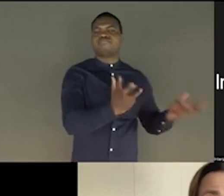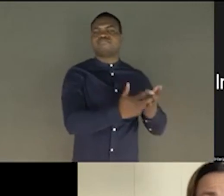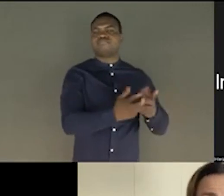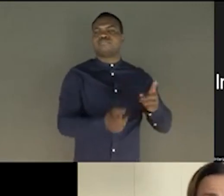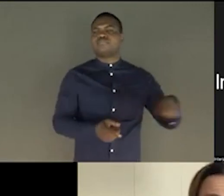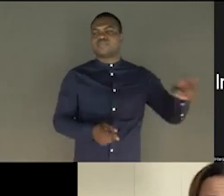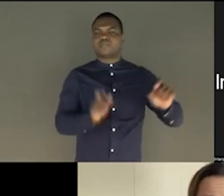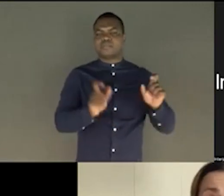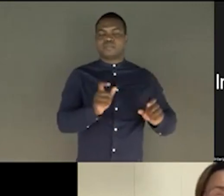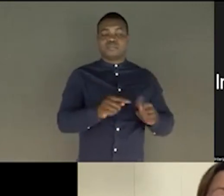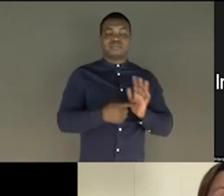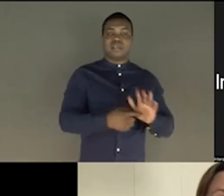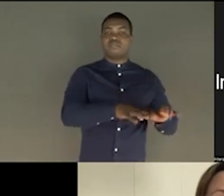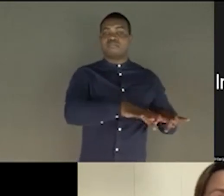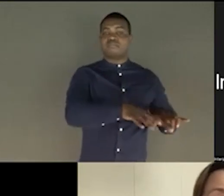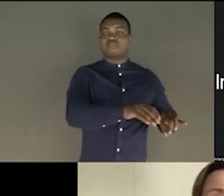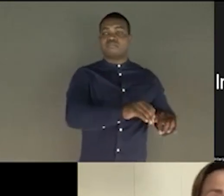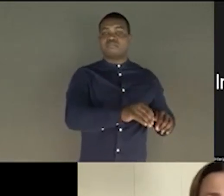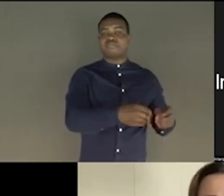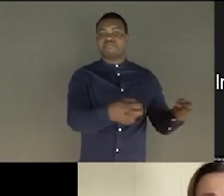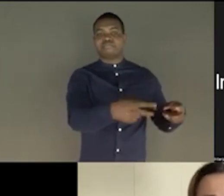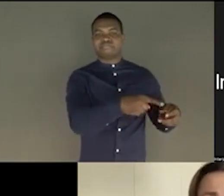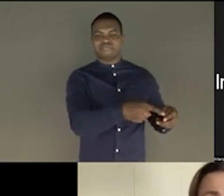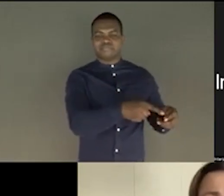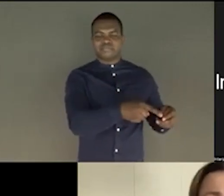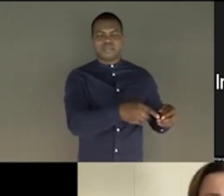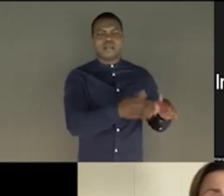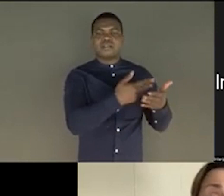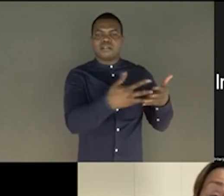and that we can measure the quality improvement, then that is a methodology